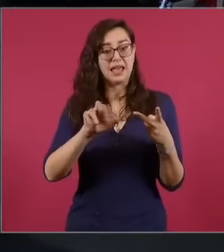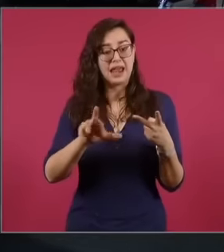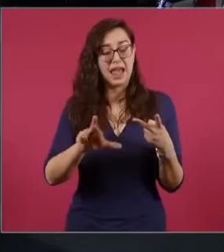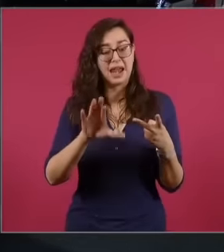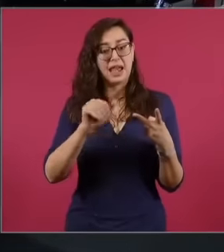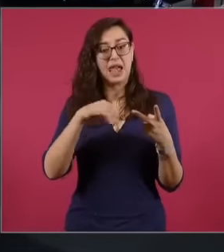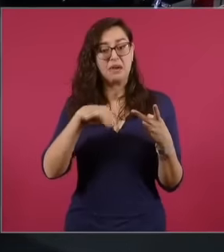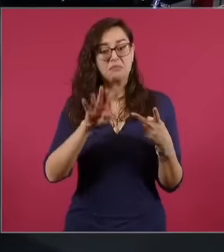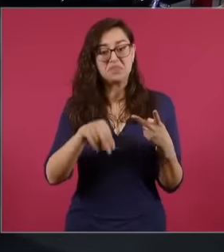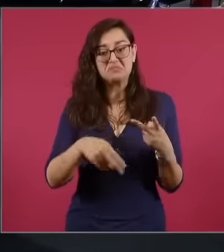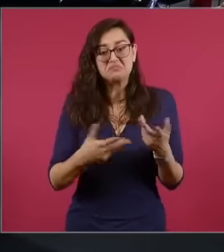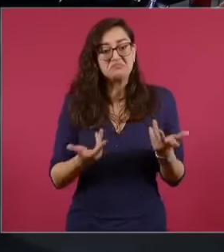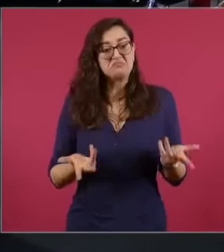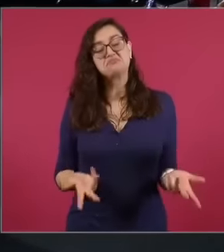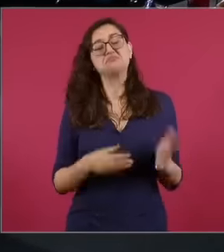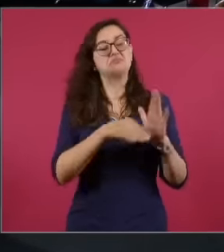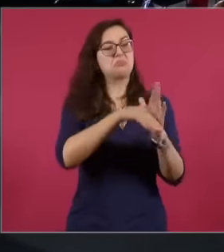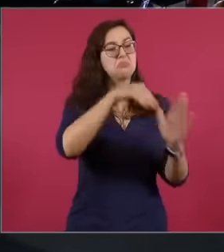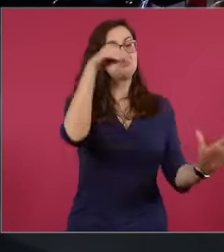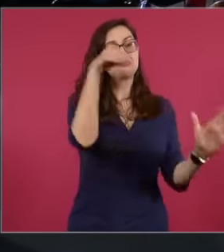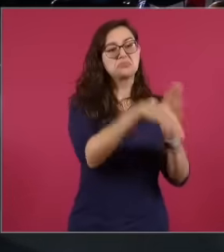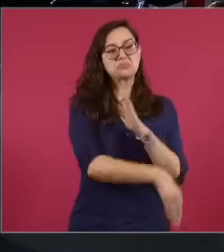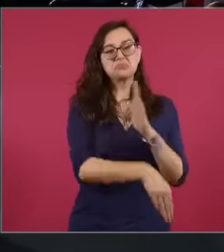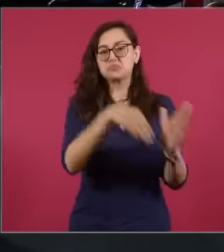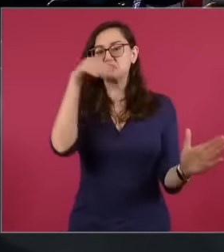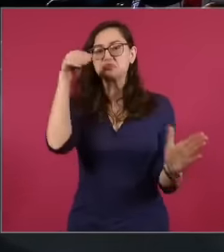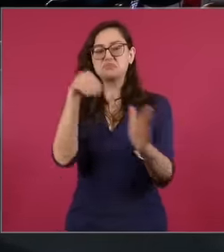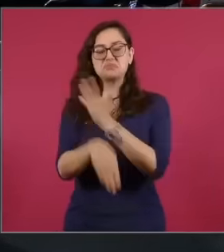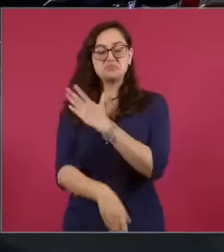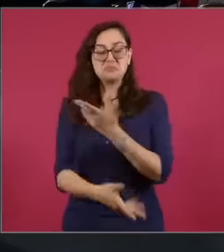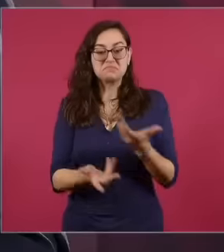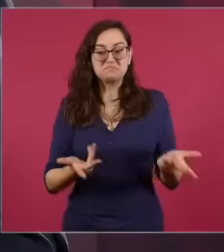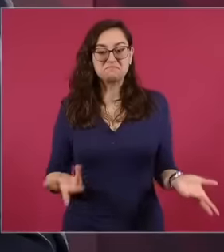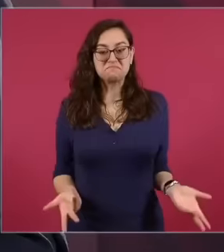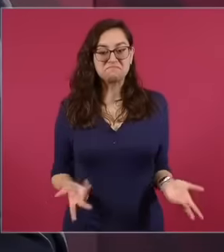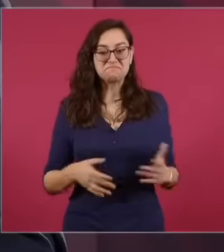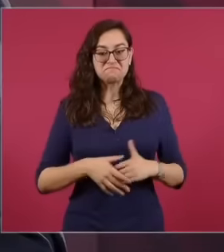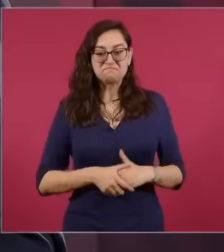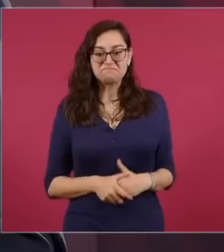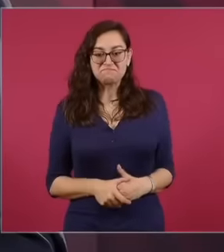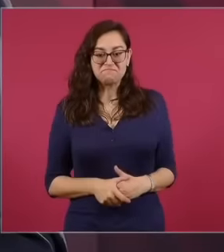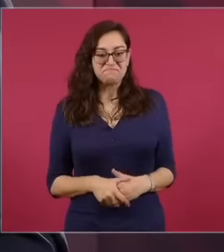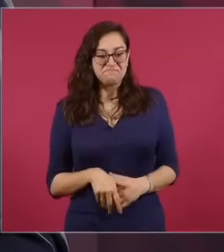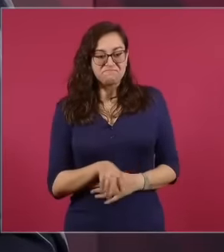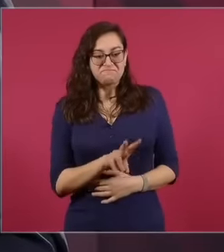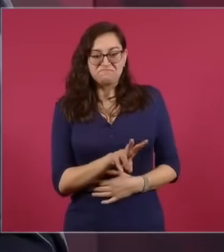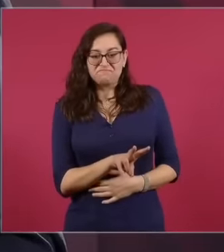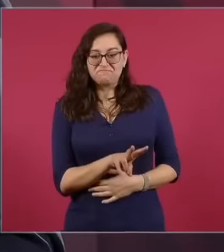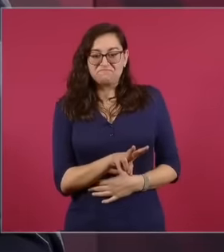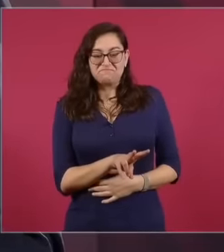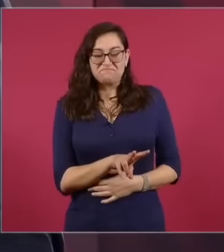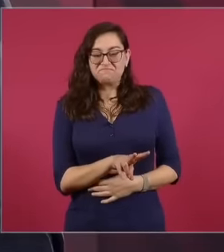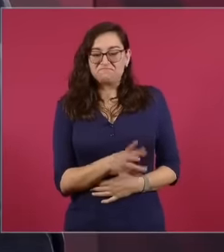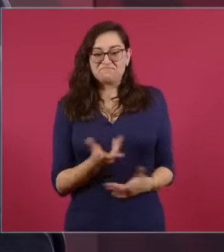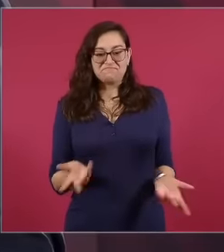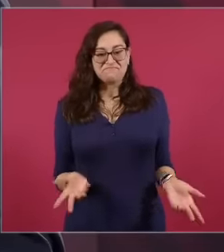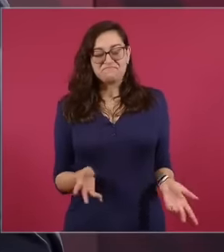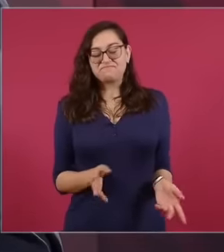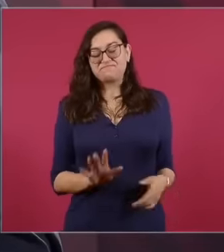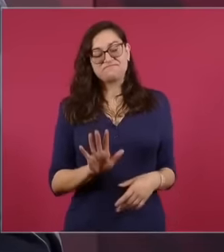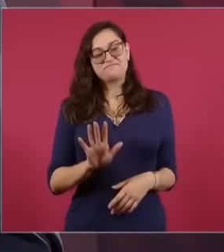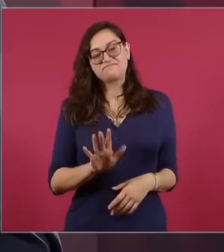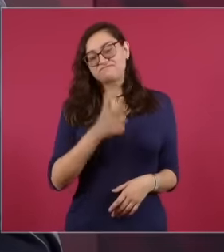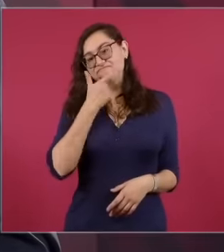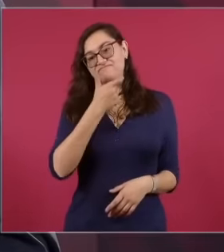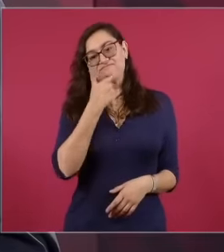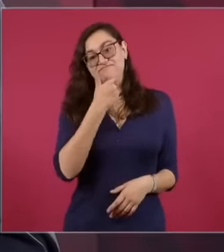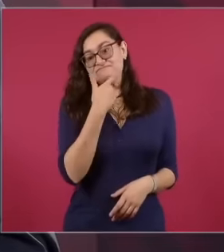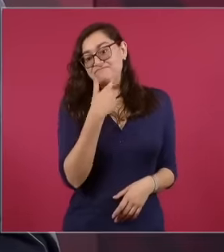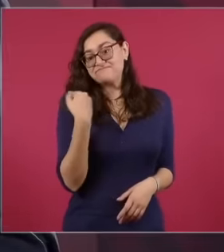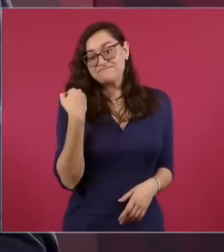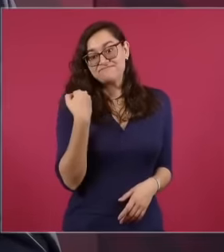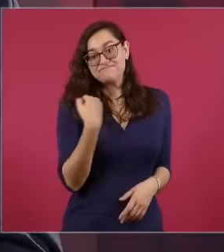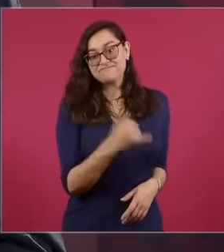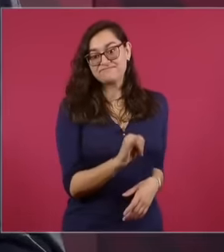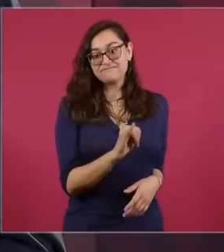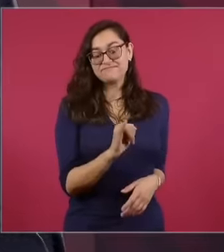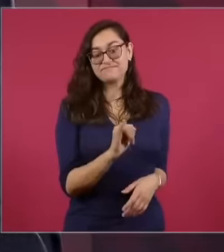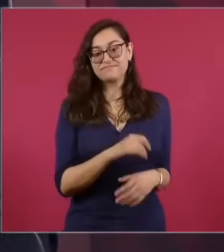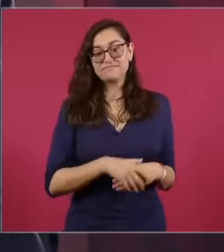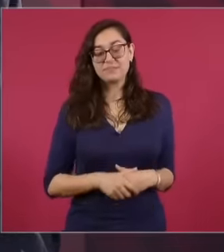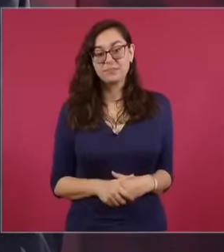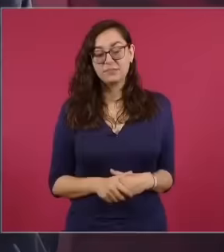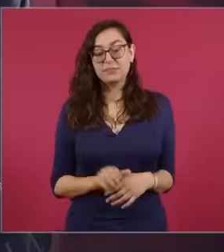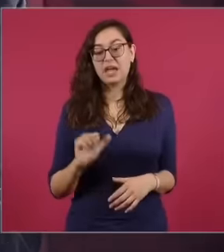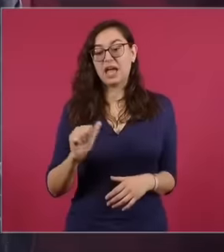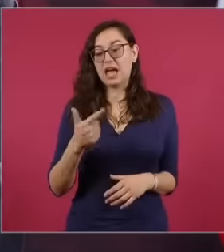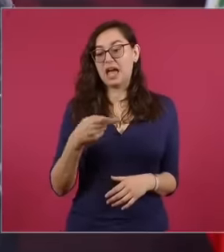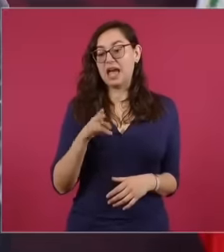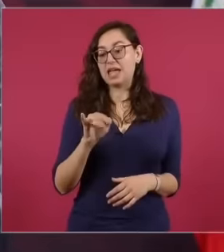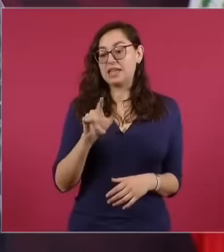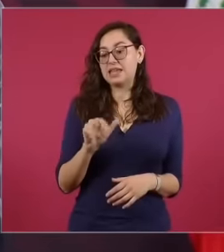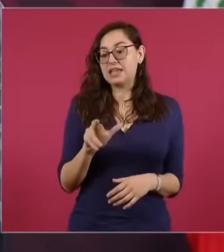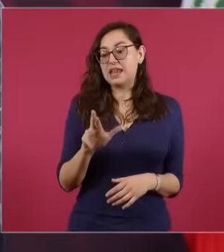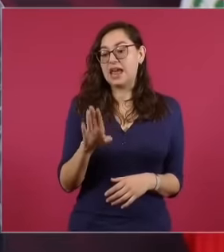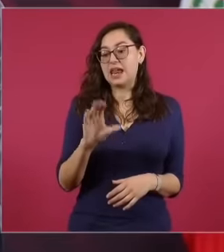are they doing to the point of ridicule ?